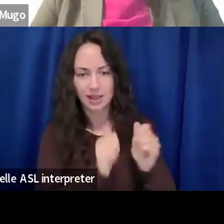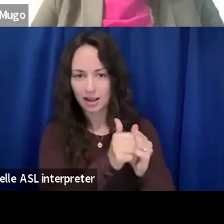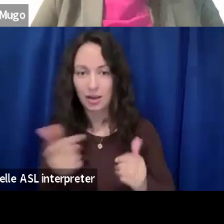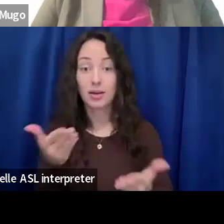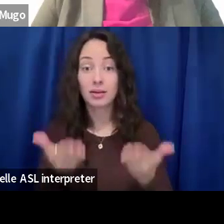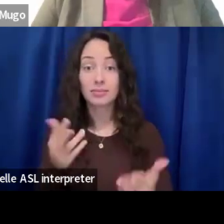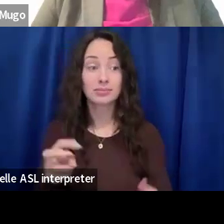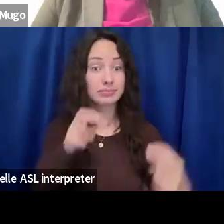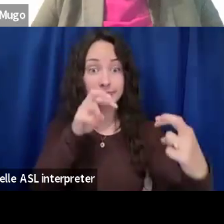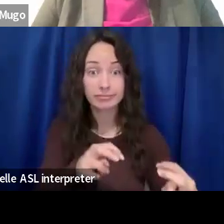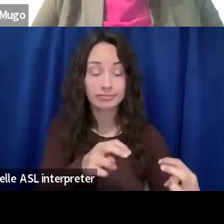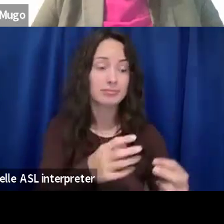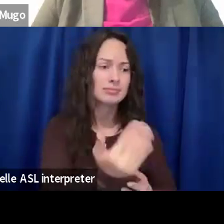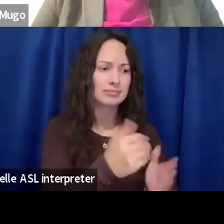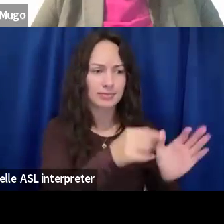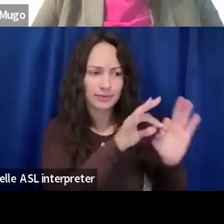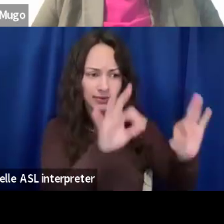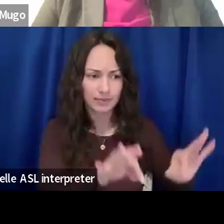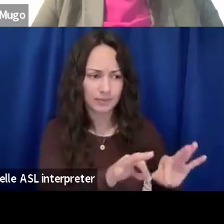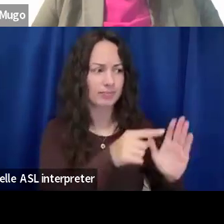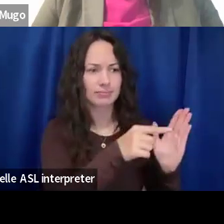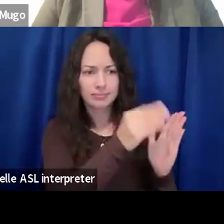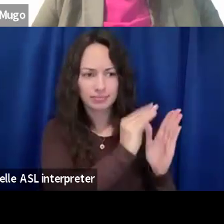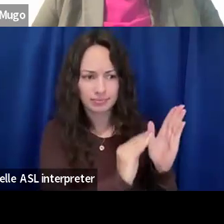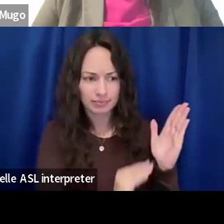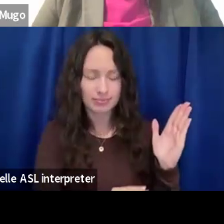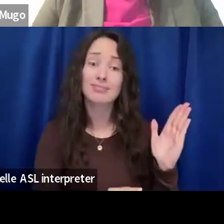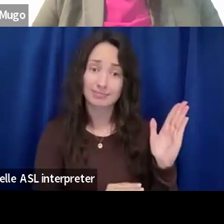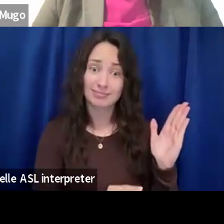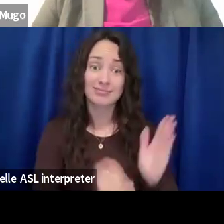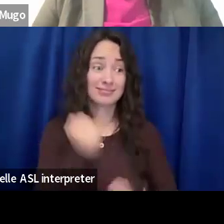with them and fill out the form, that is what you want to do because if not you will miss out on a lot of